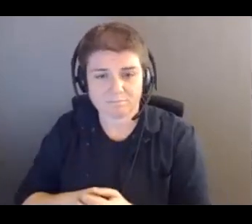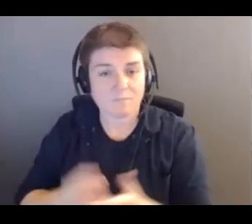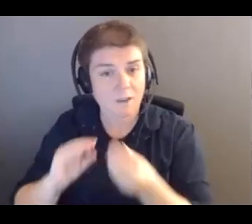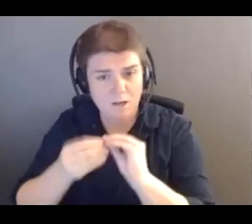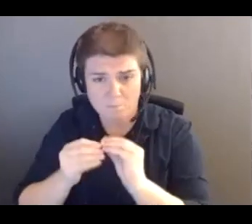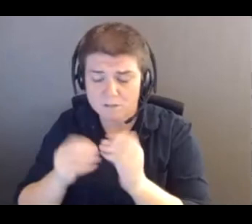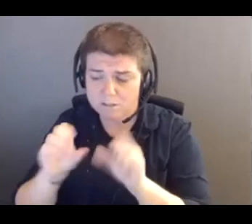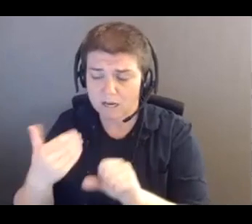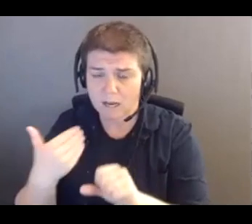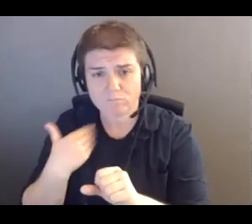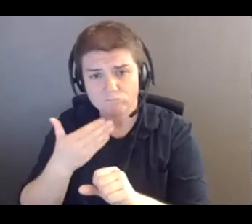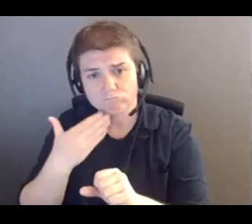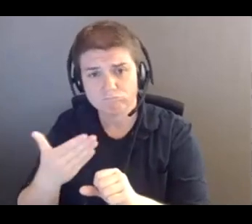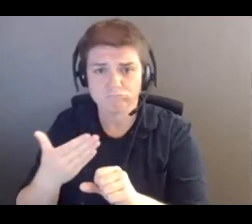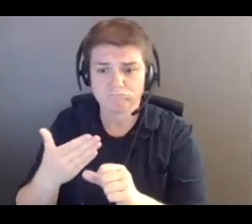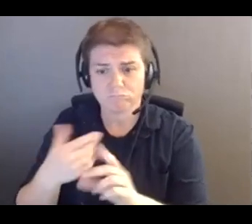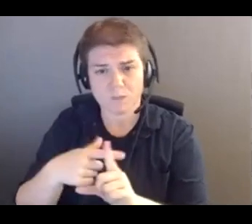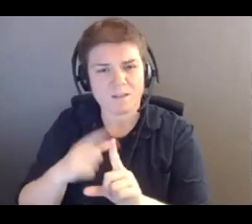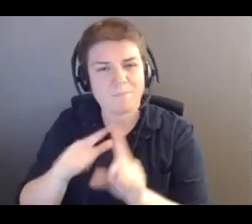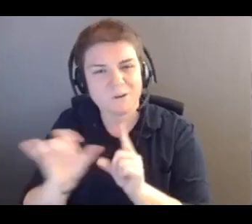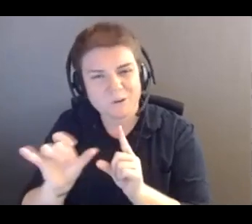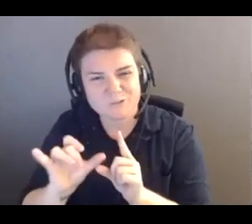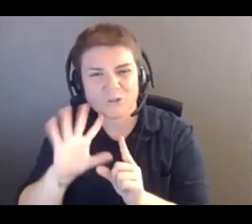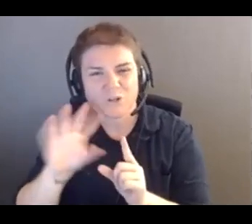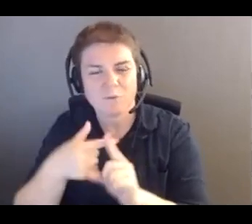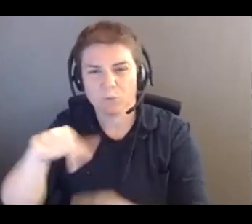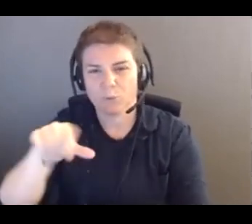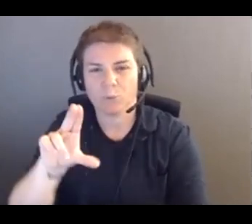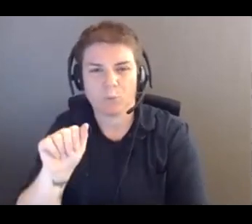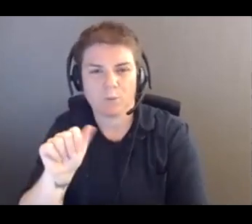story, but you might also be interested in qualitative measures like audience response,